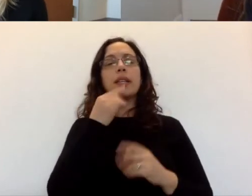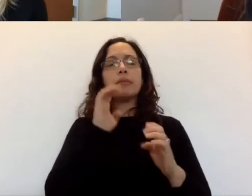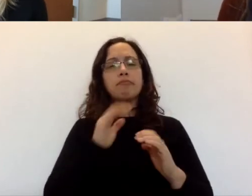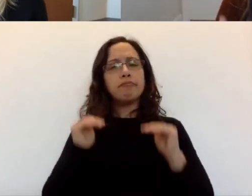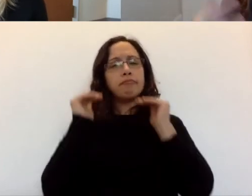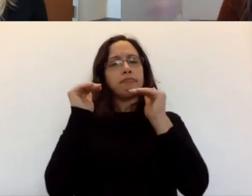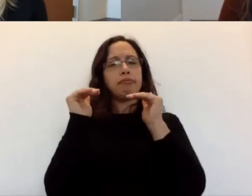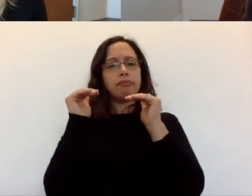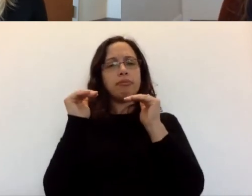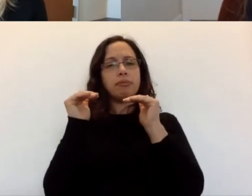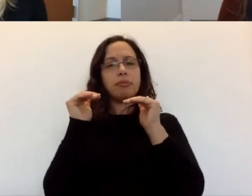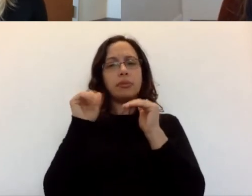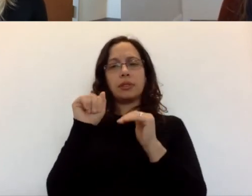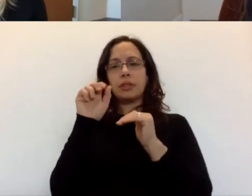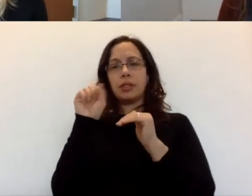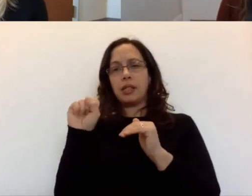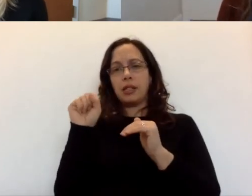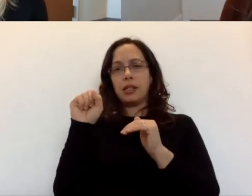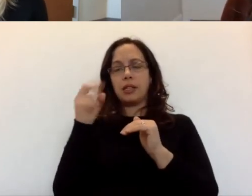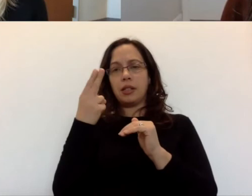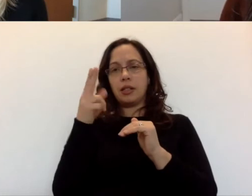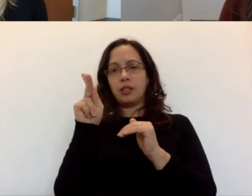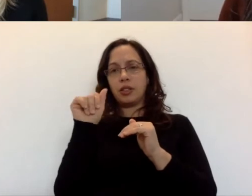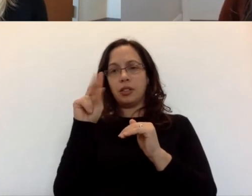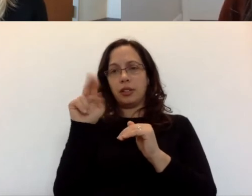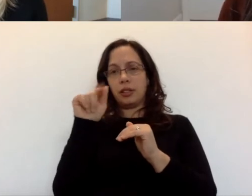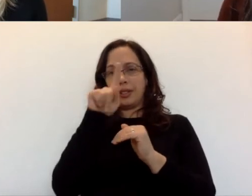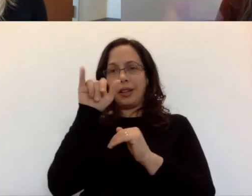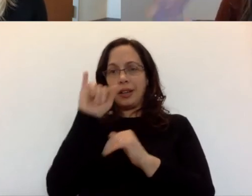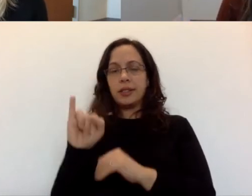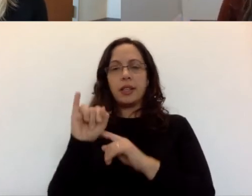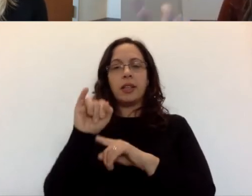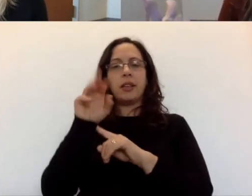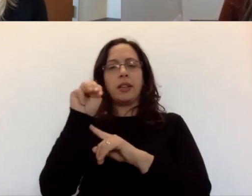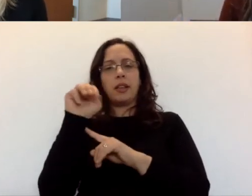of the Ashkenazi elites in Israel; you mentioned the Maronites in passing these Lebanese Christian